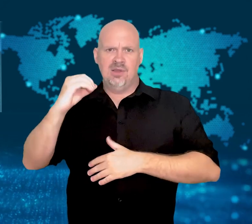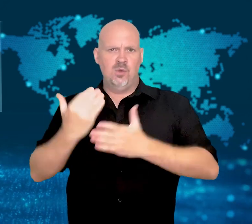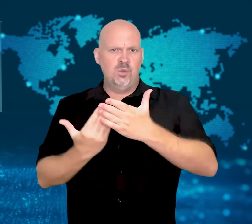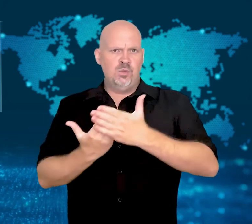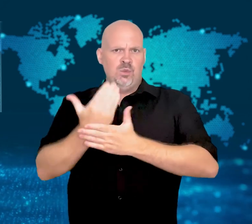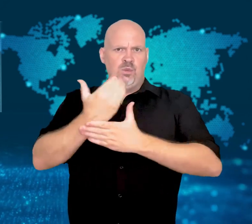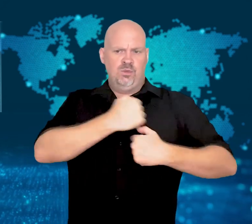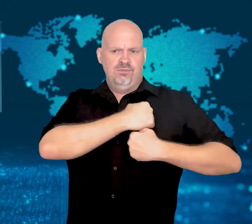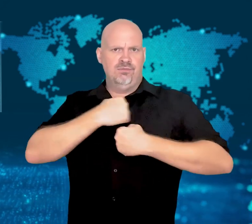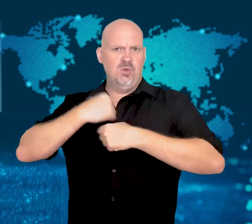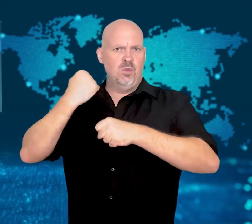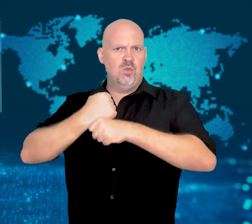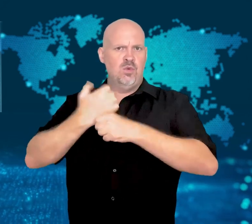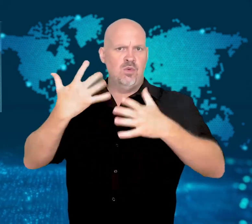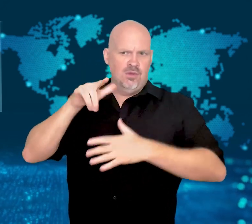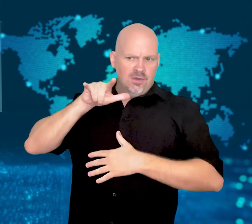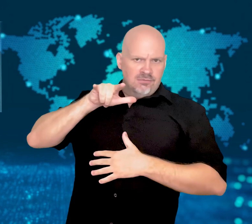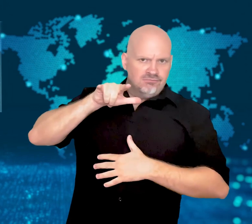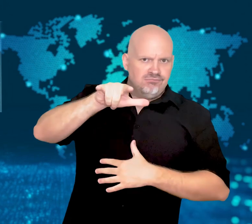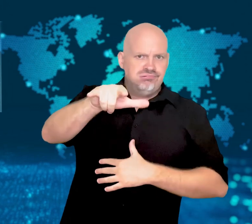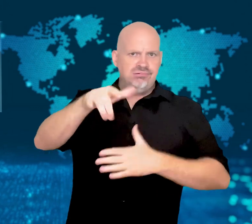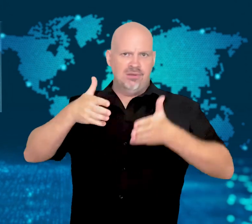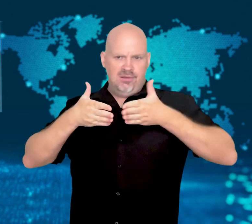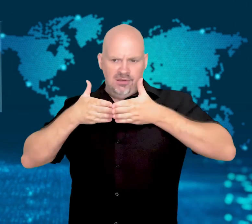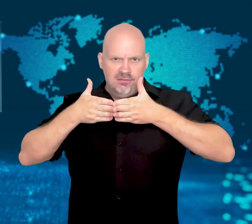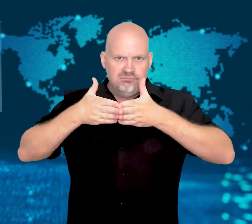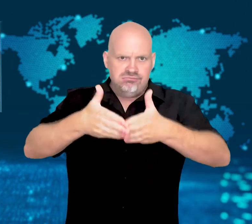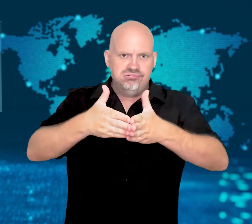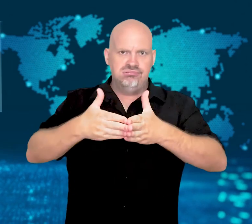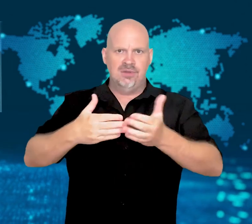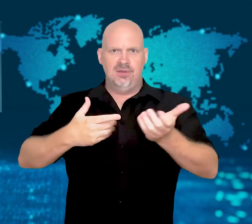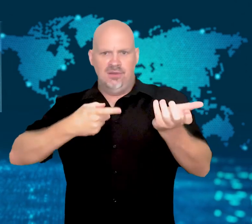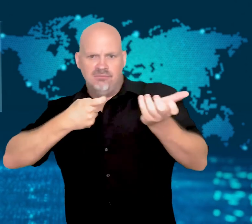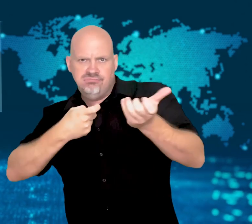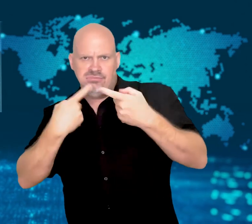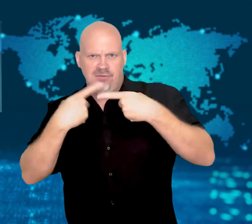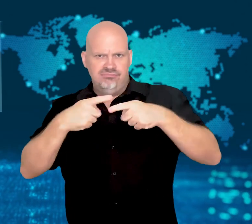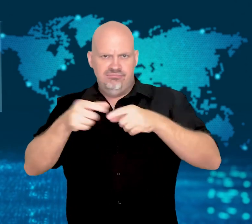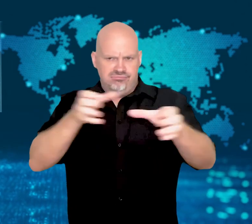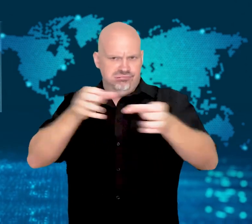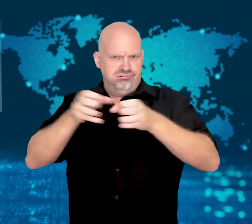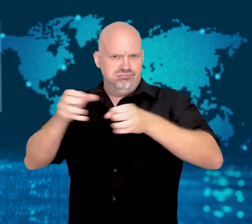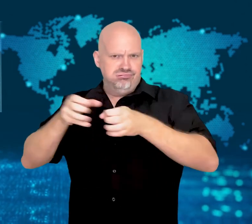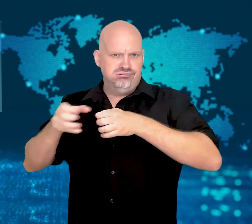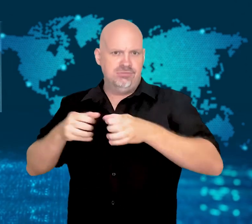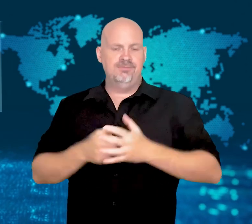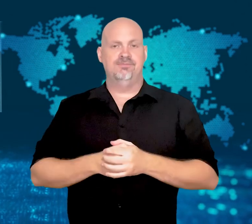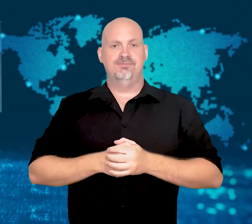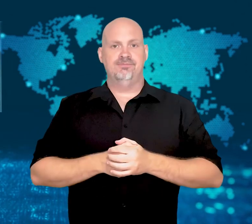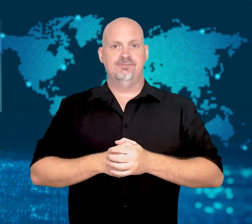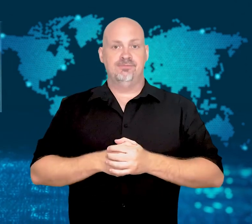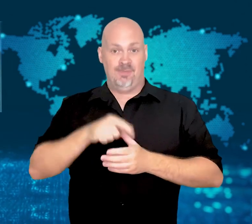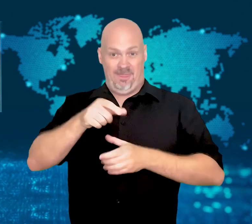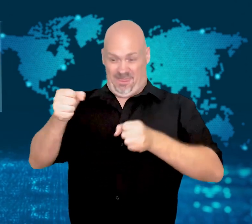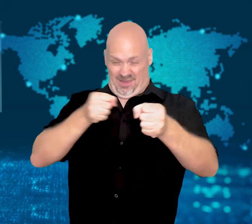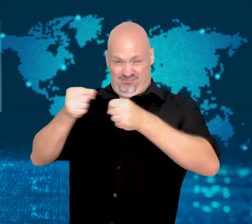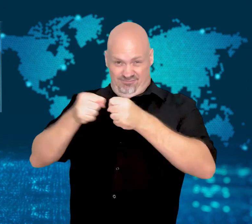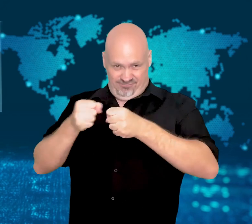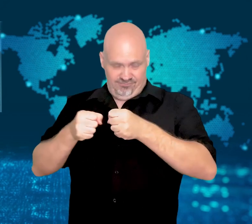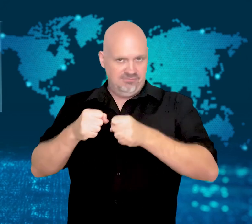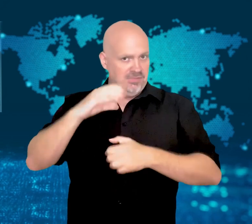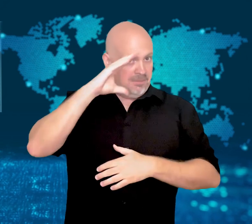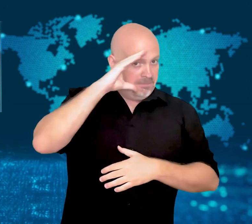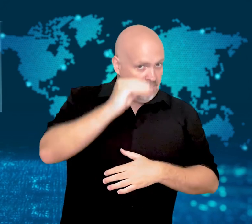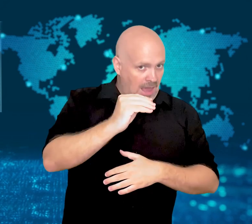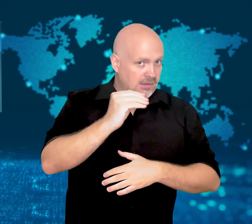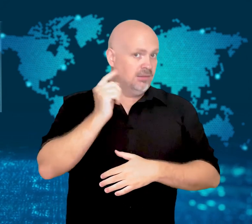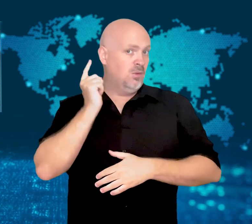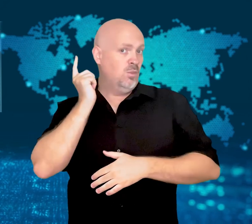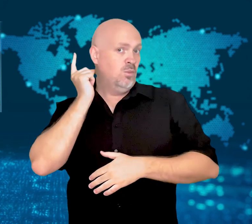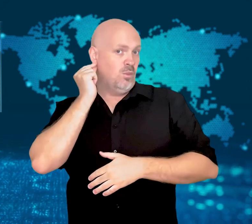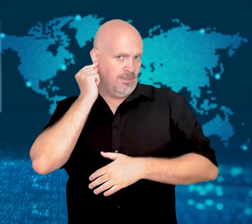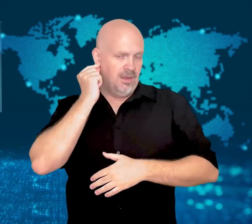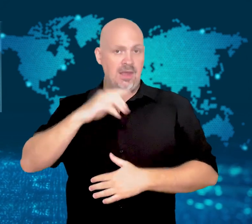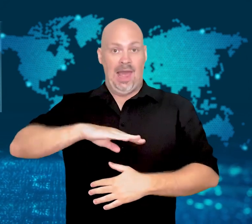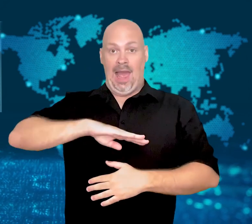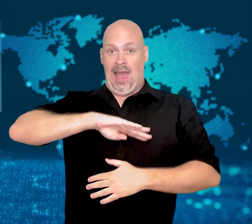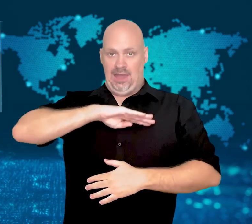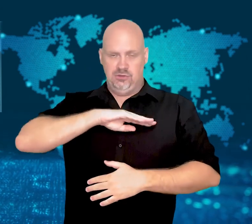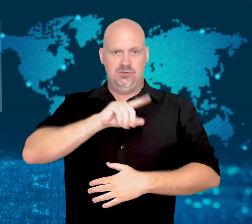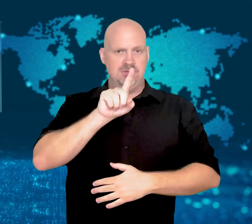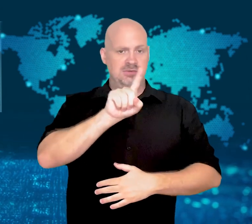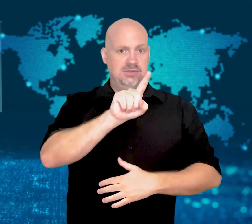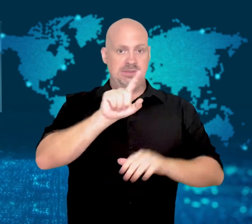The recruitment will include men and women between the ages of 17